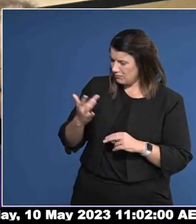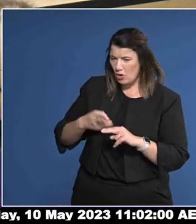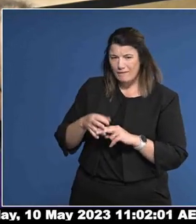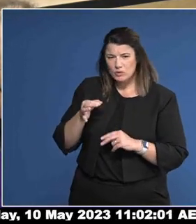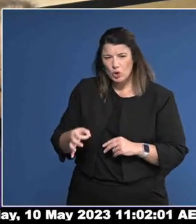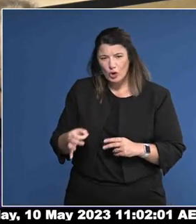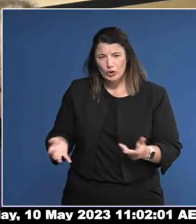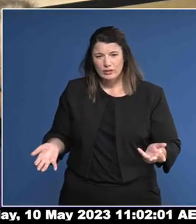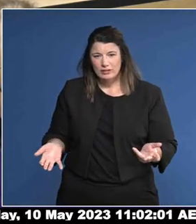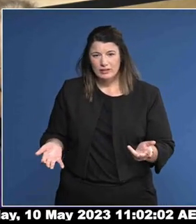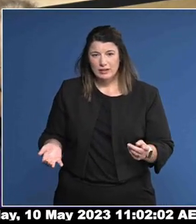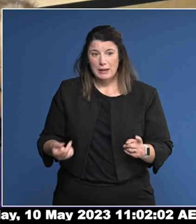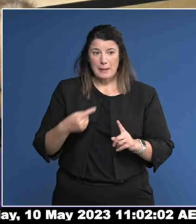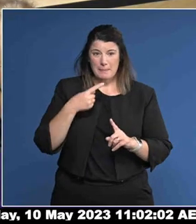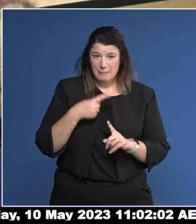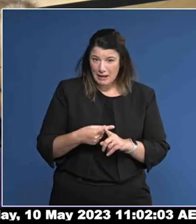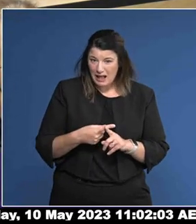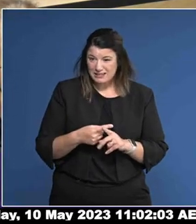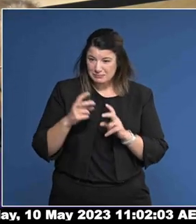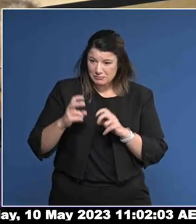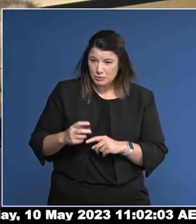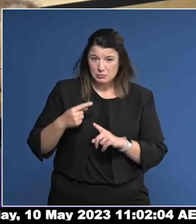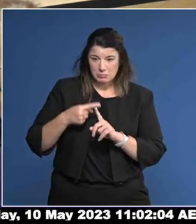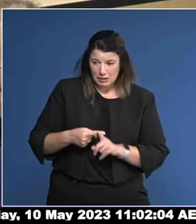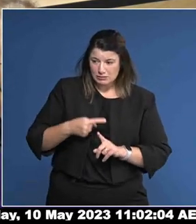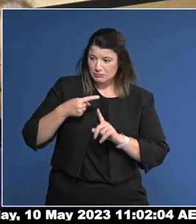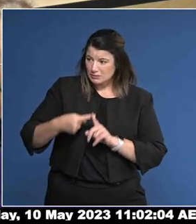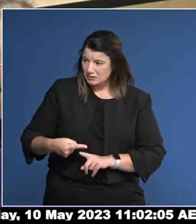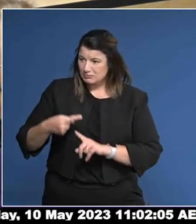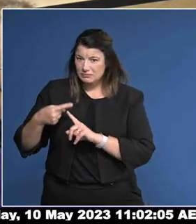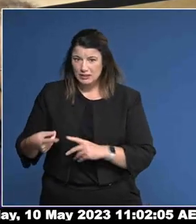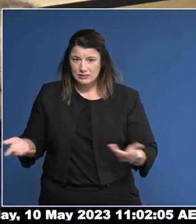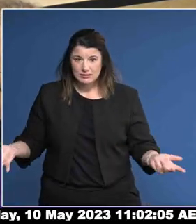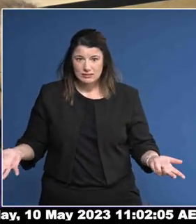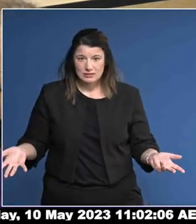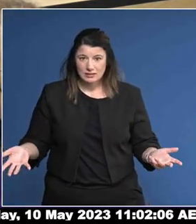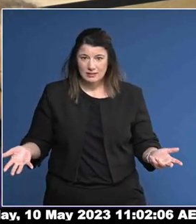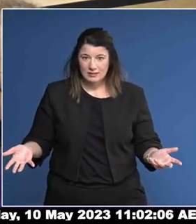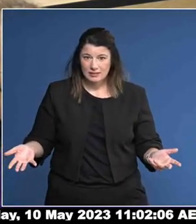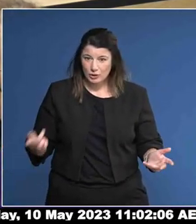other matters, wasn't it obvious that this was a matter that ought to have at least been